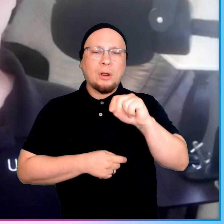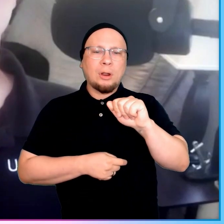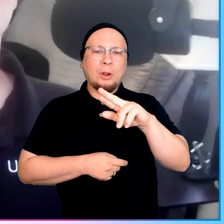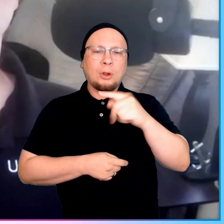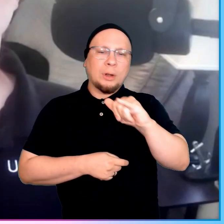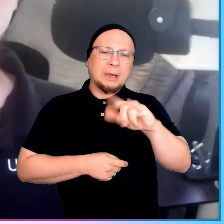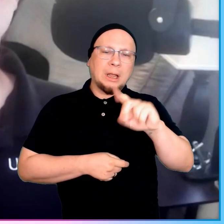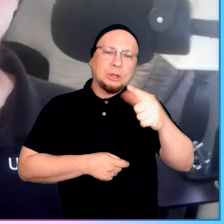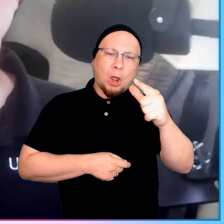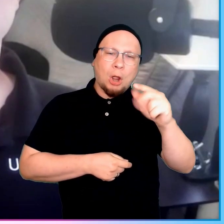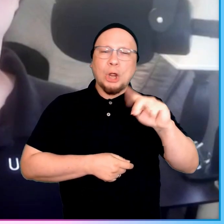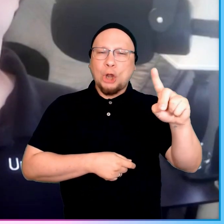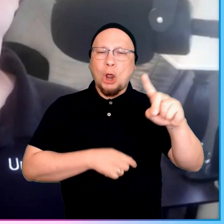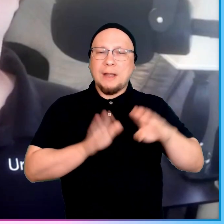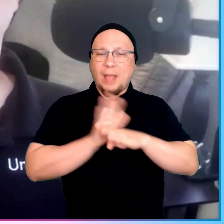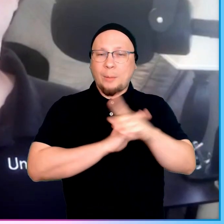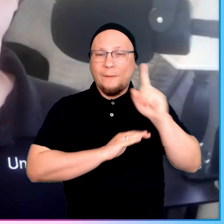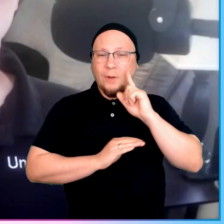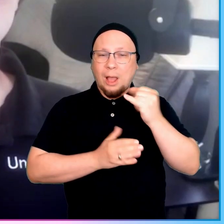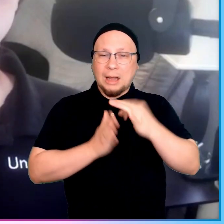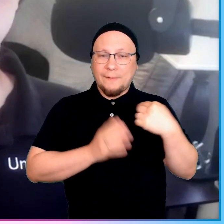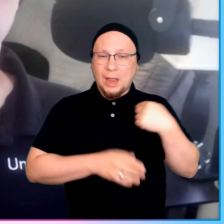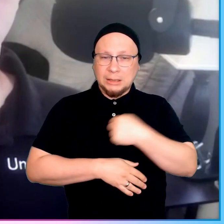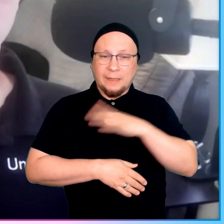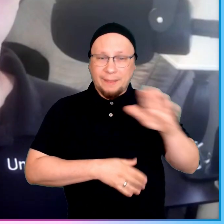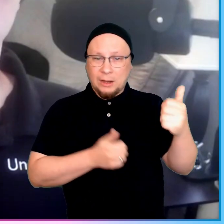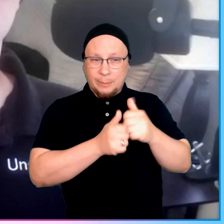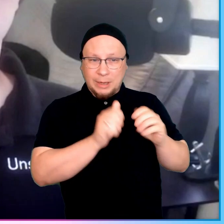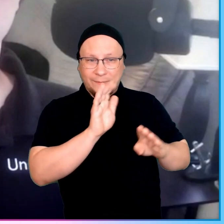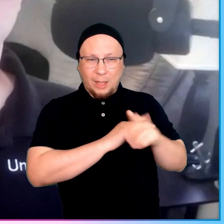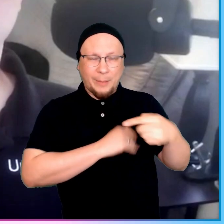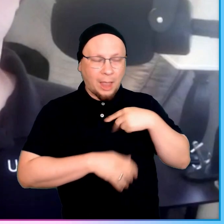Part 2, I don’t think I would ever have gotten back into gaming,